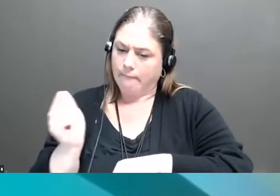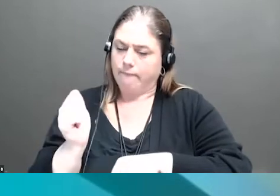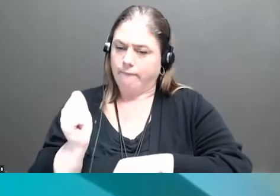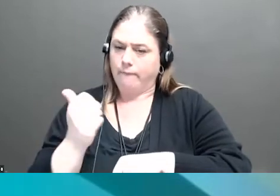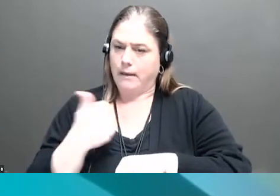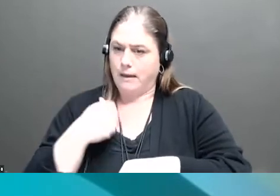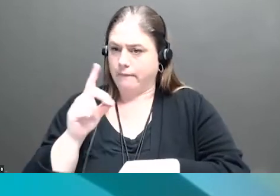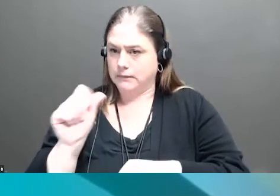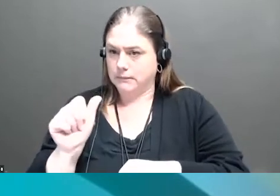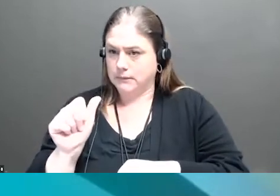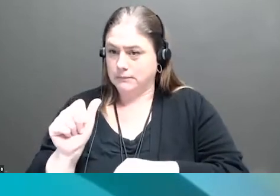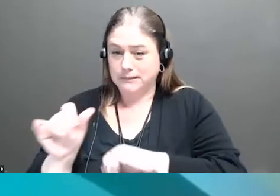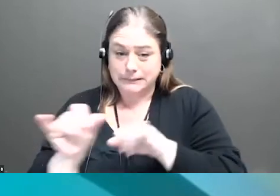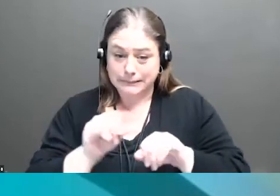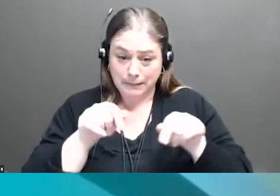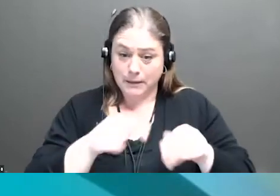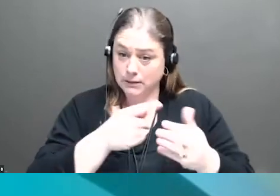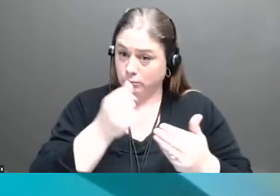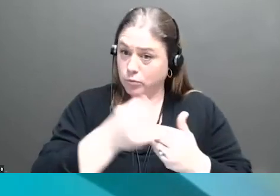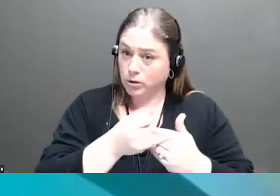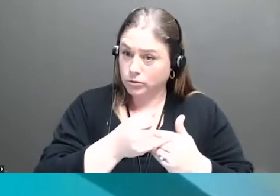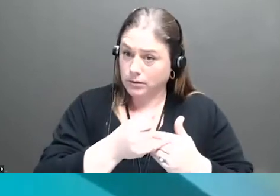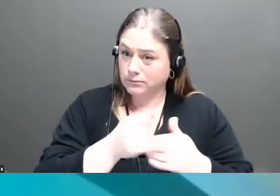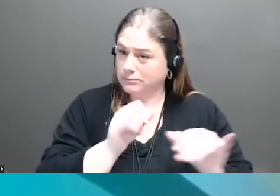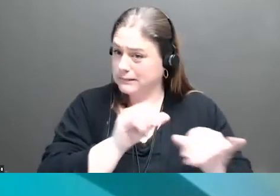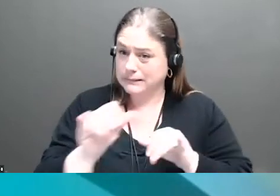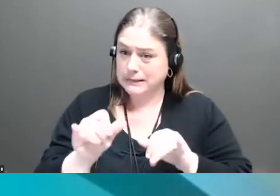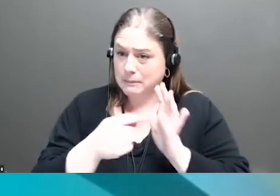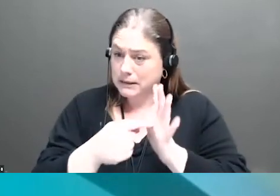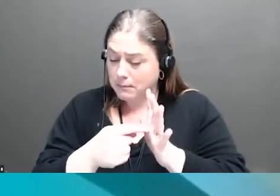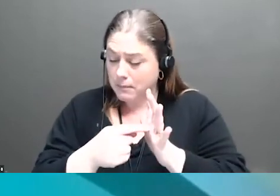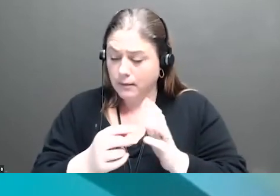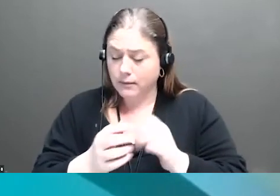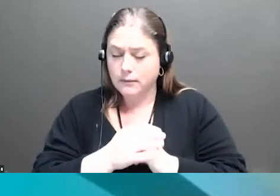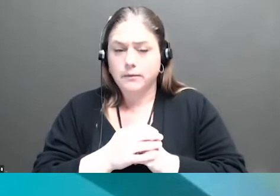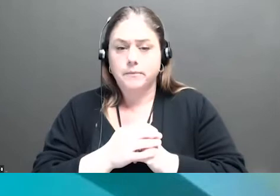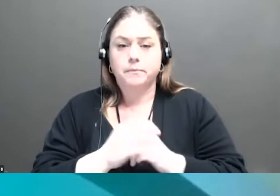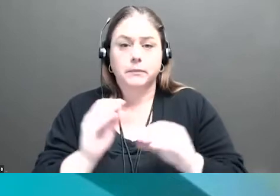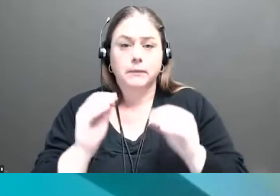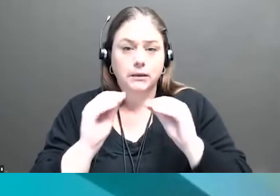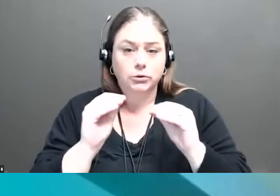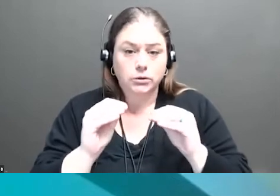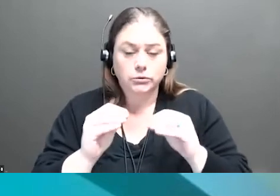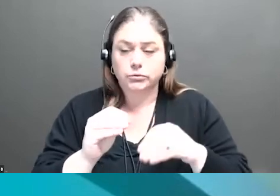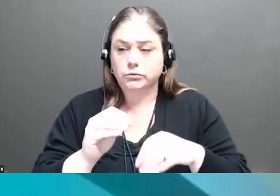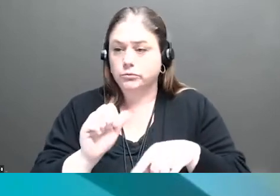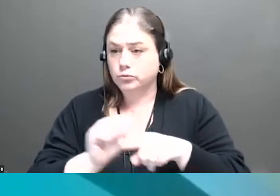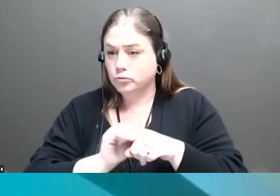this project. Of course education and training for employment service providers, internships,